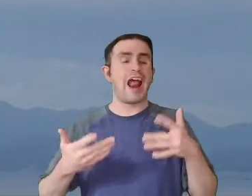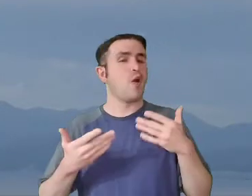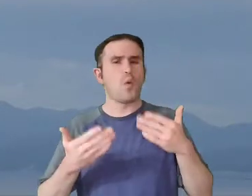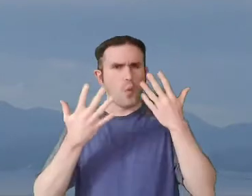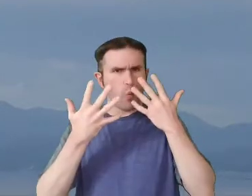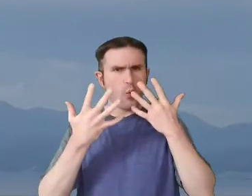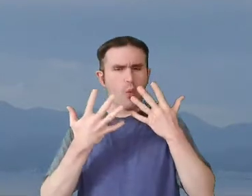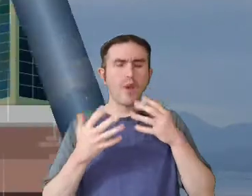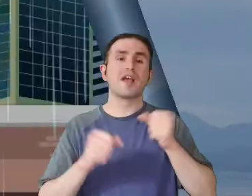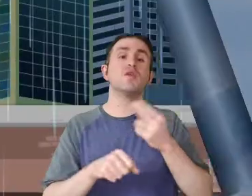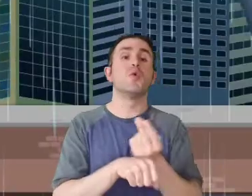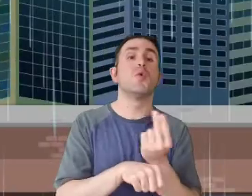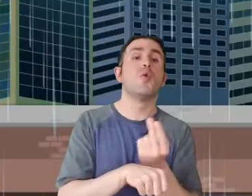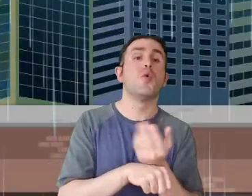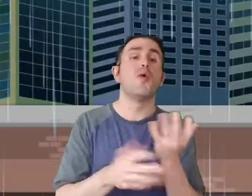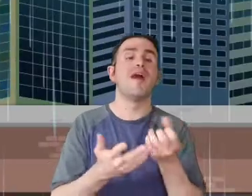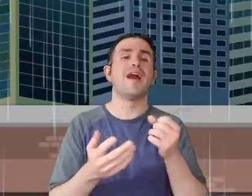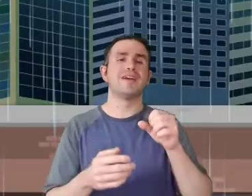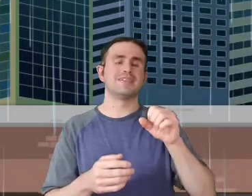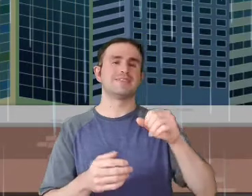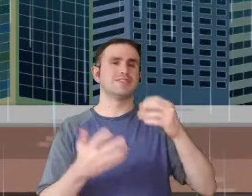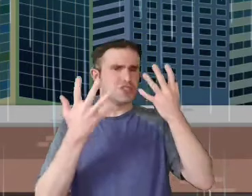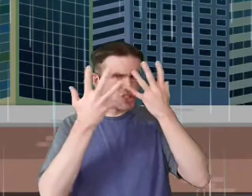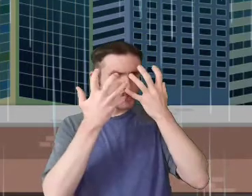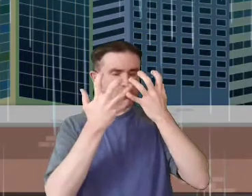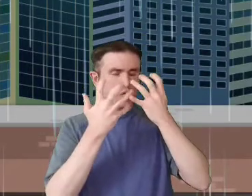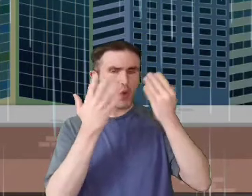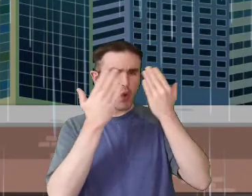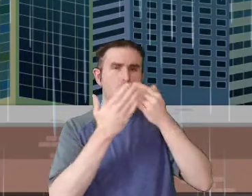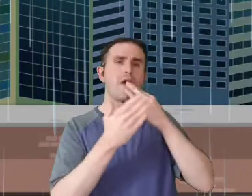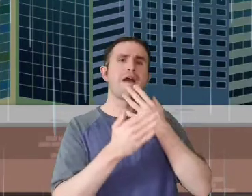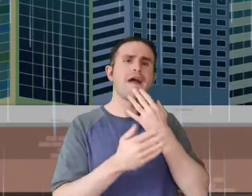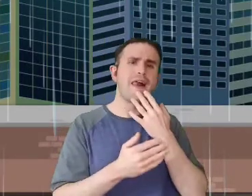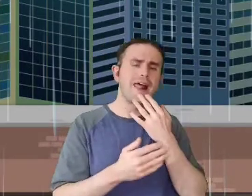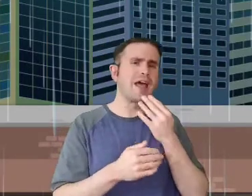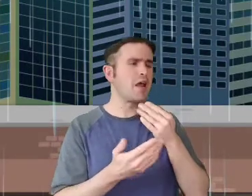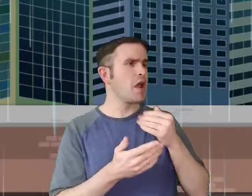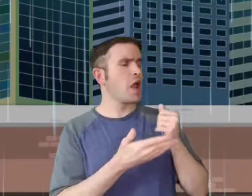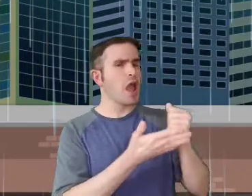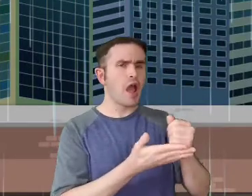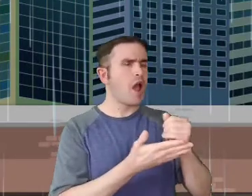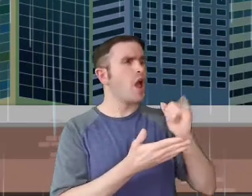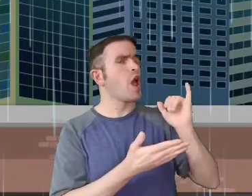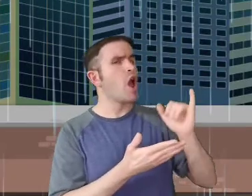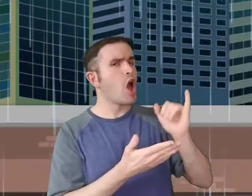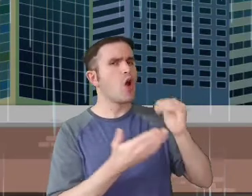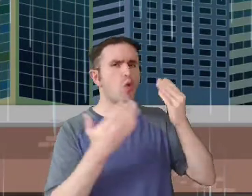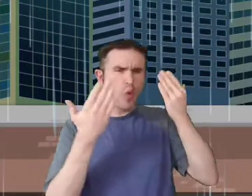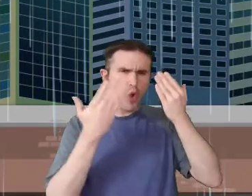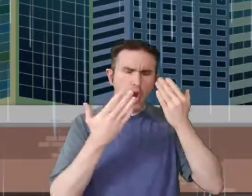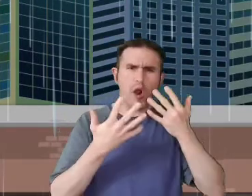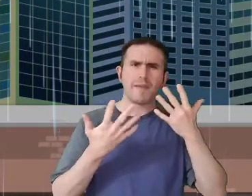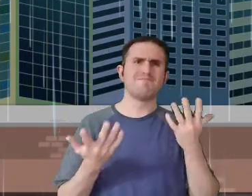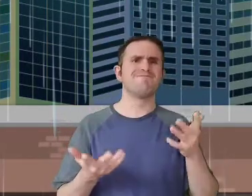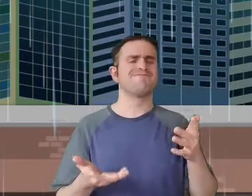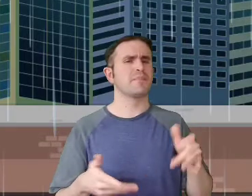you could use a lot of your shaded colors there to indicate a bit more dark, a bit more, um...